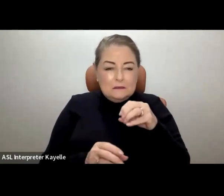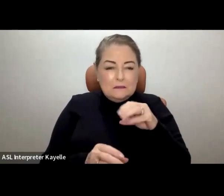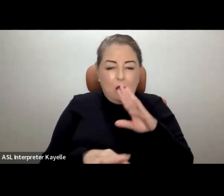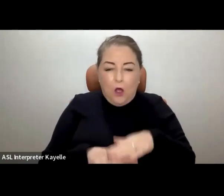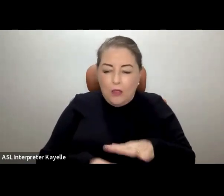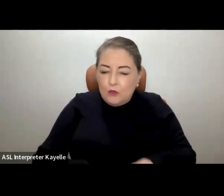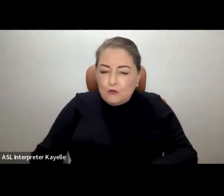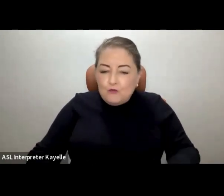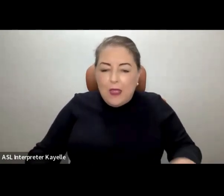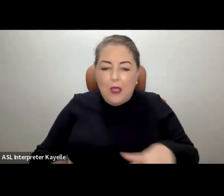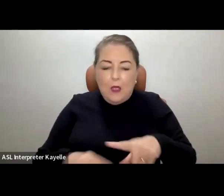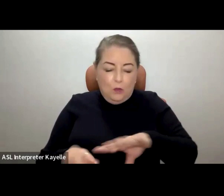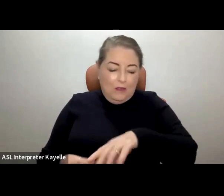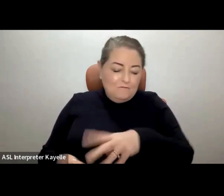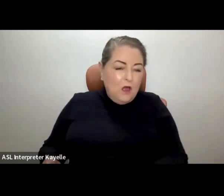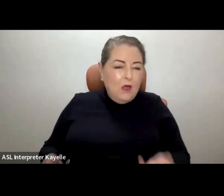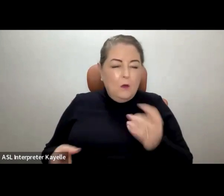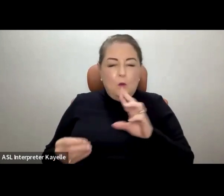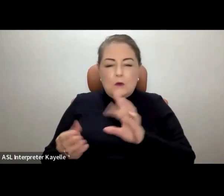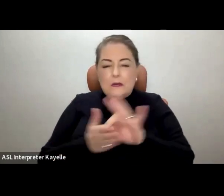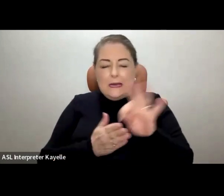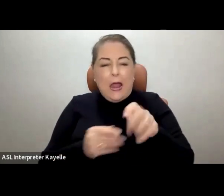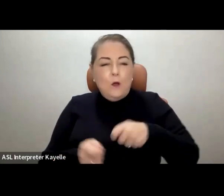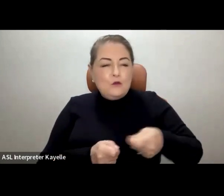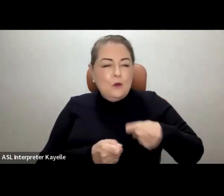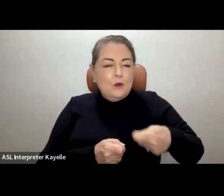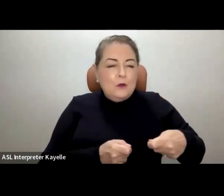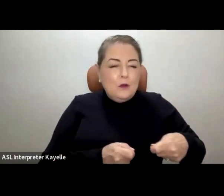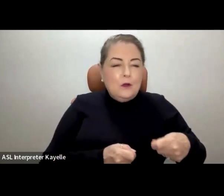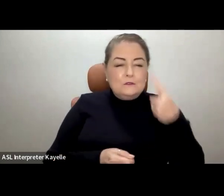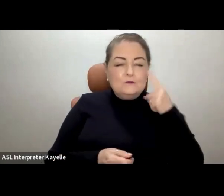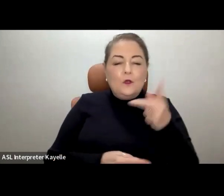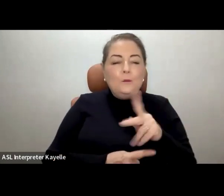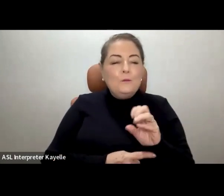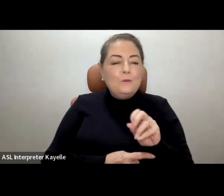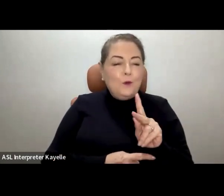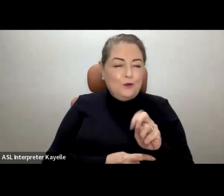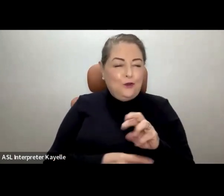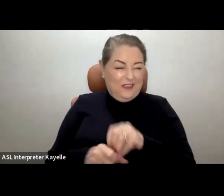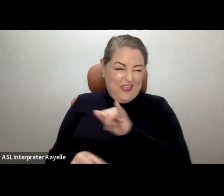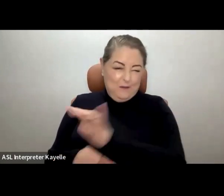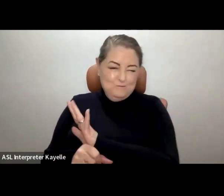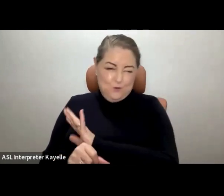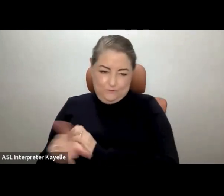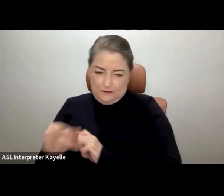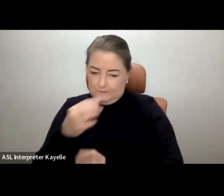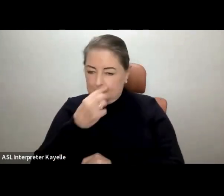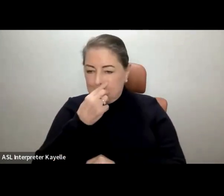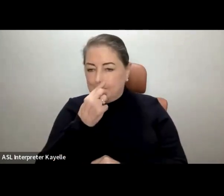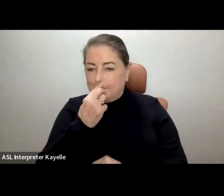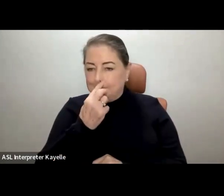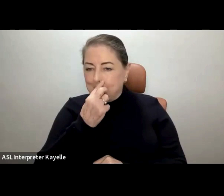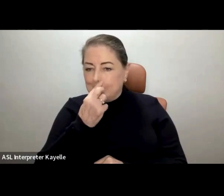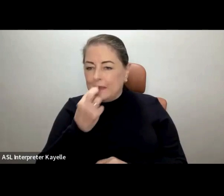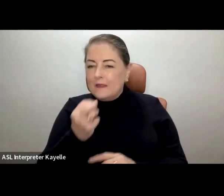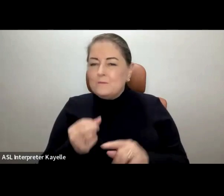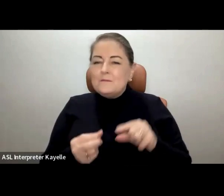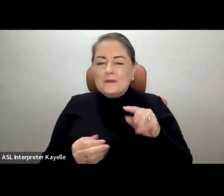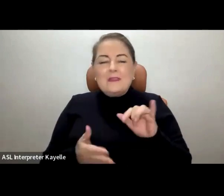after it falls out of a match box, or can count cards in poker as they do in the film. And this is kind of, what this film is, this